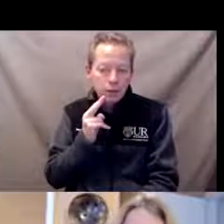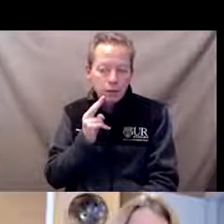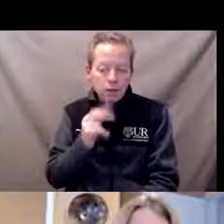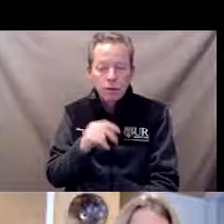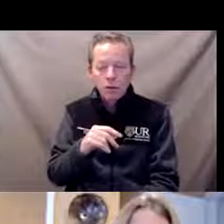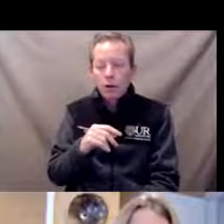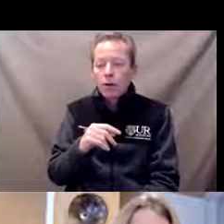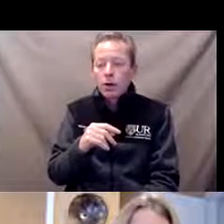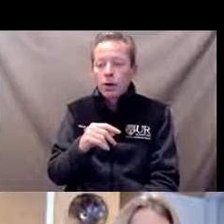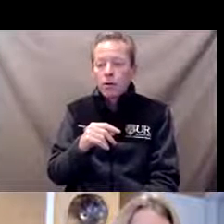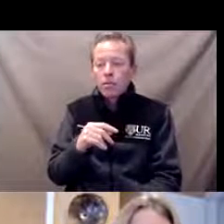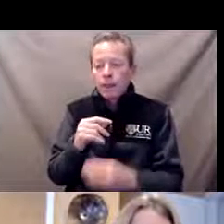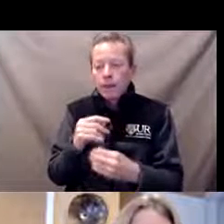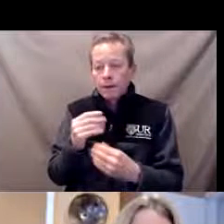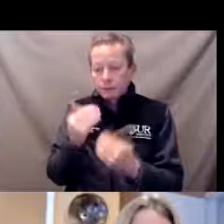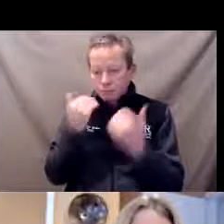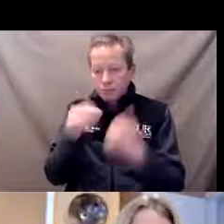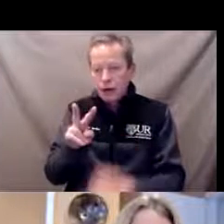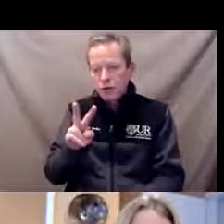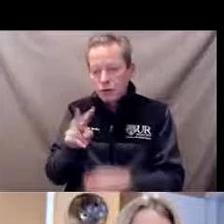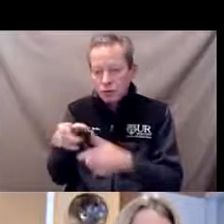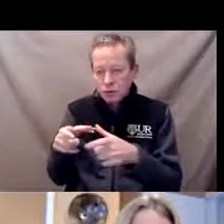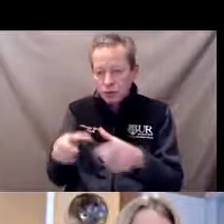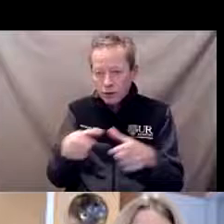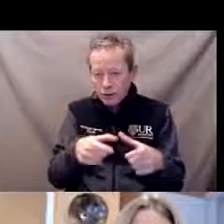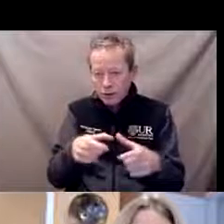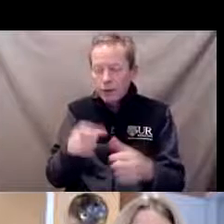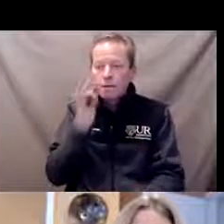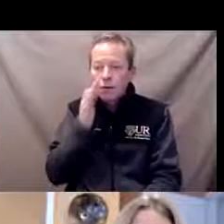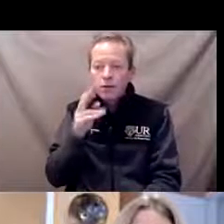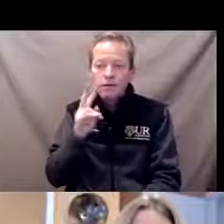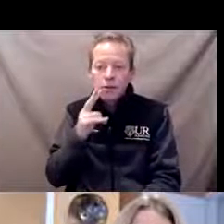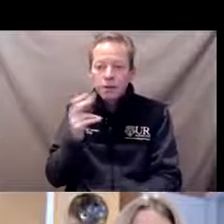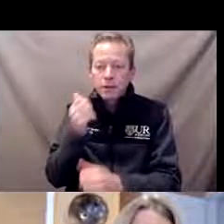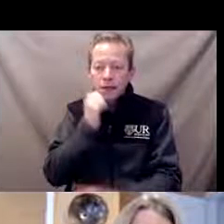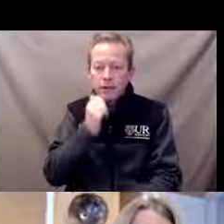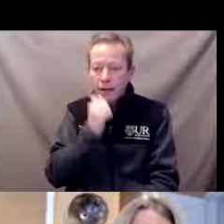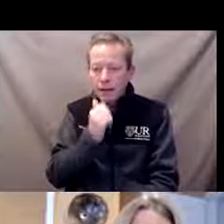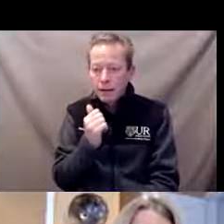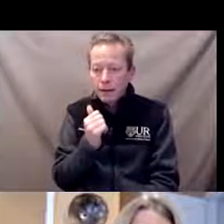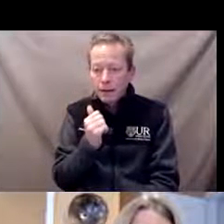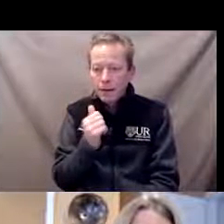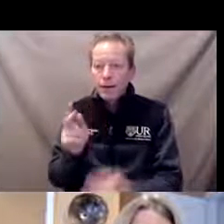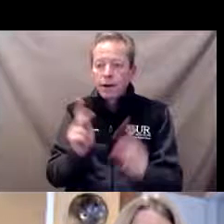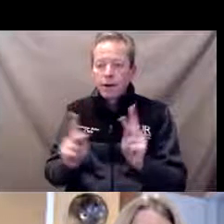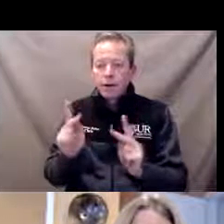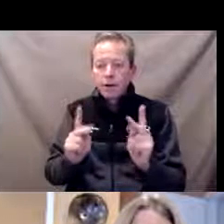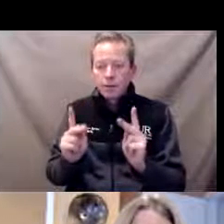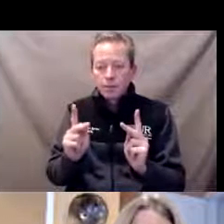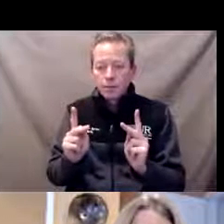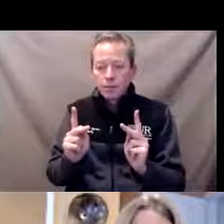The consumption is about two servings of fruits and vegetables per day. What was found was the